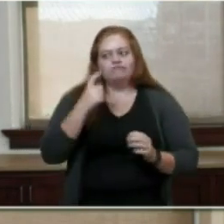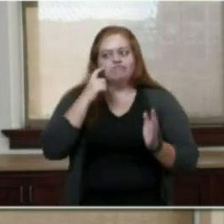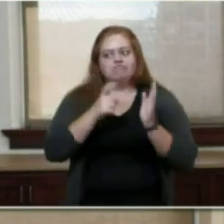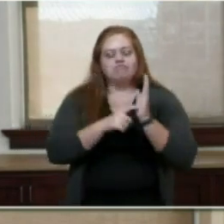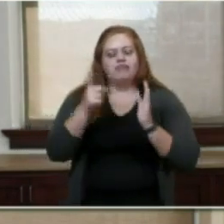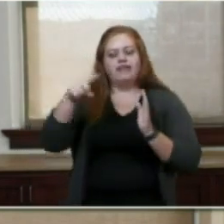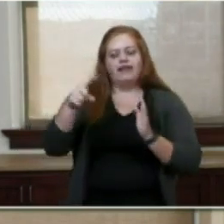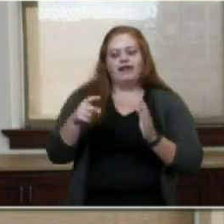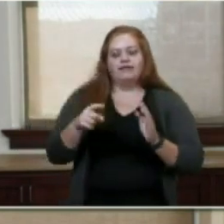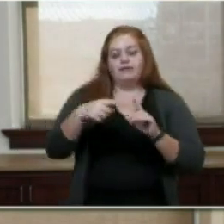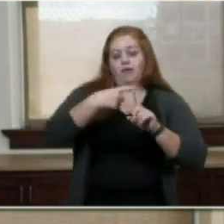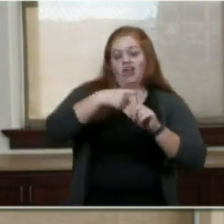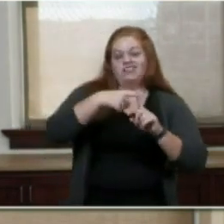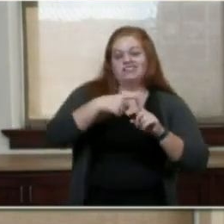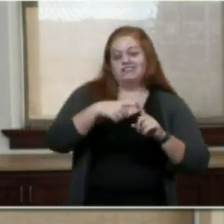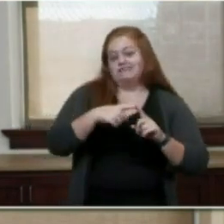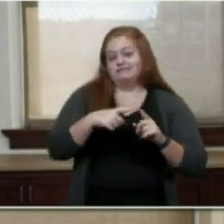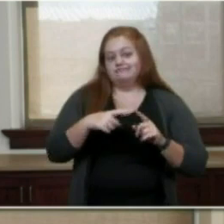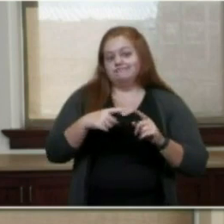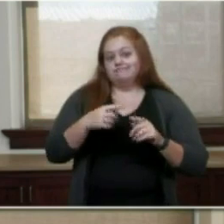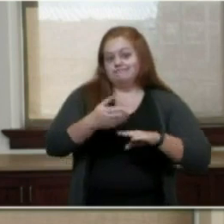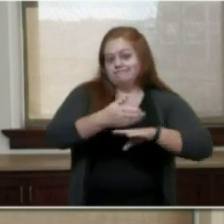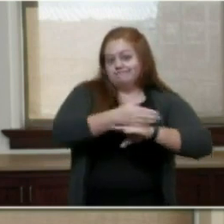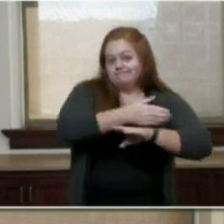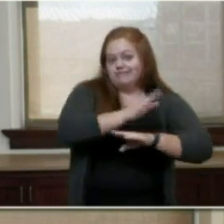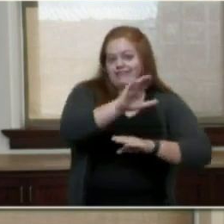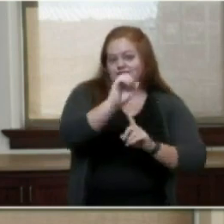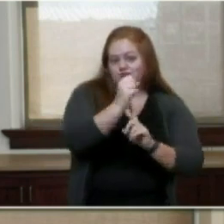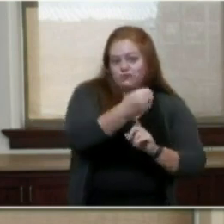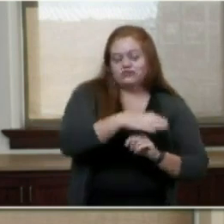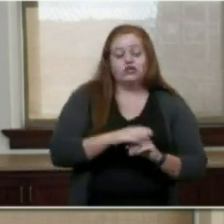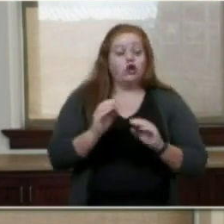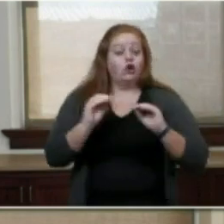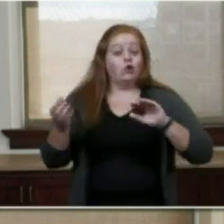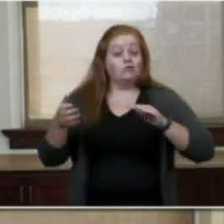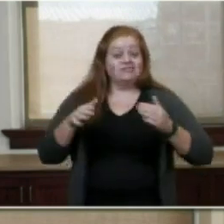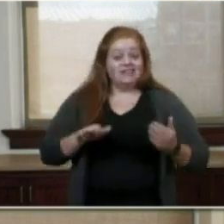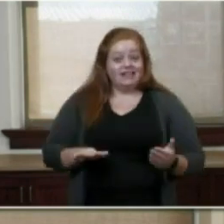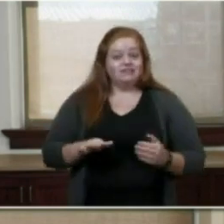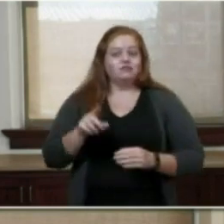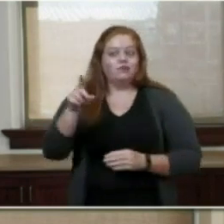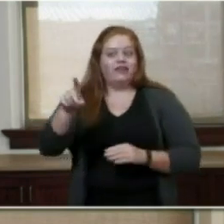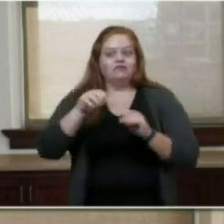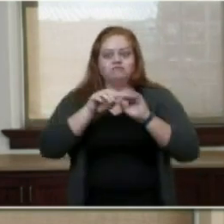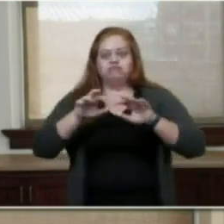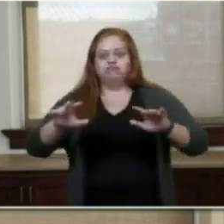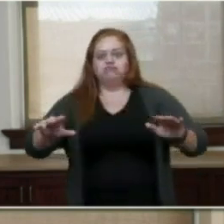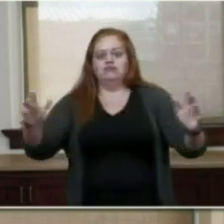deaths and only seven hospitalizations. The outbreak was effectively contained and the community was kept safe.